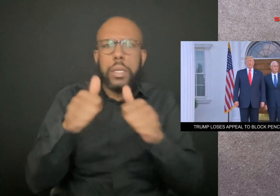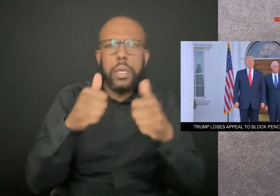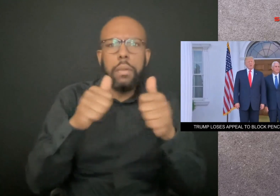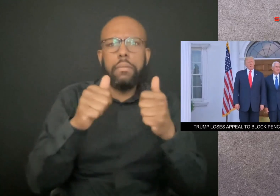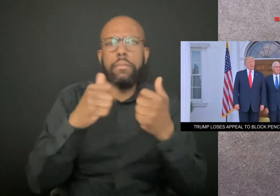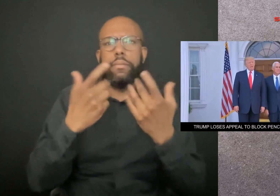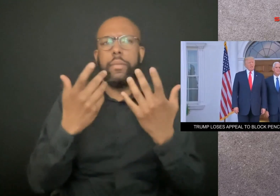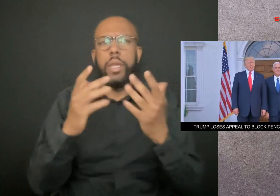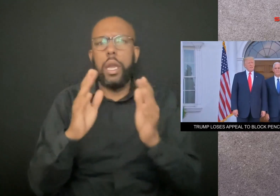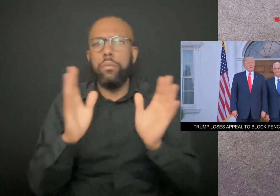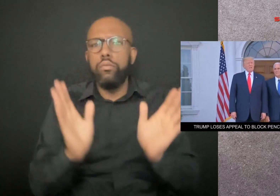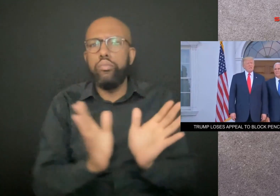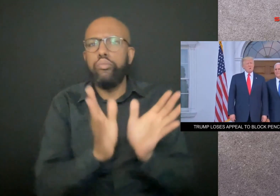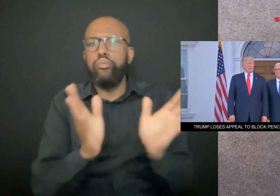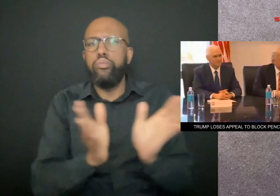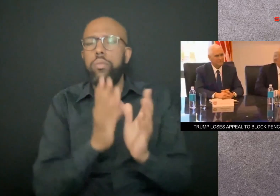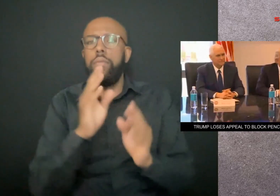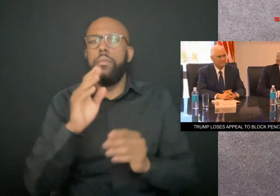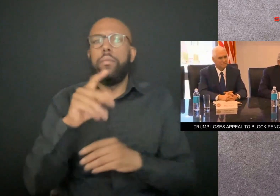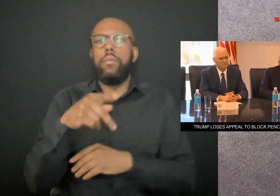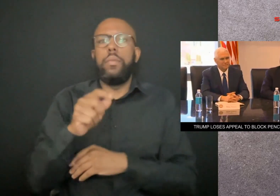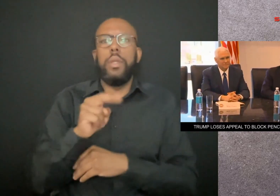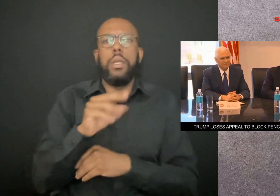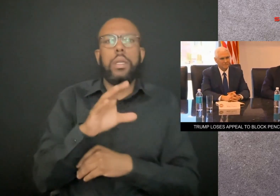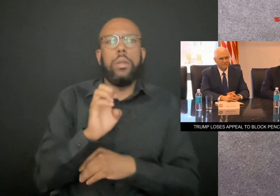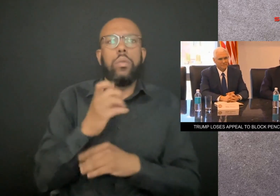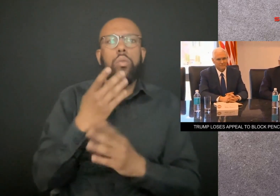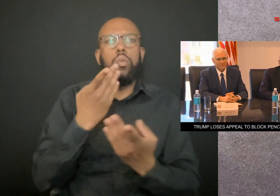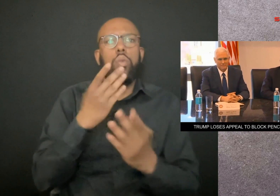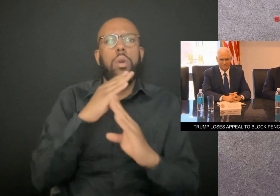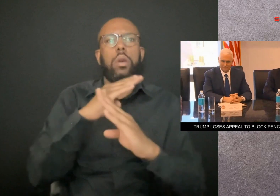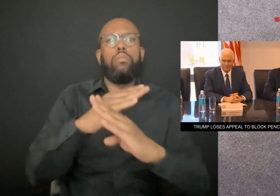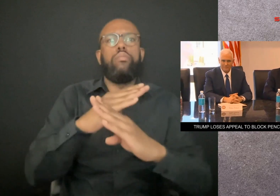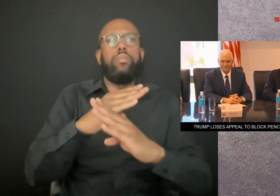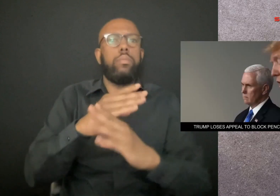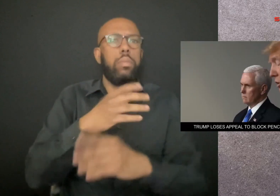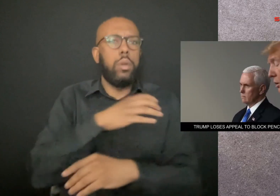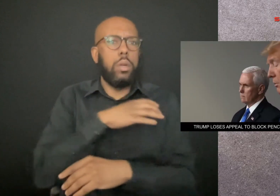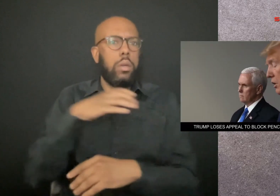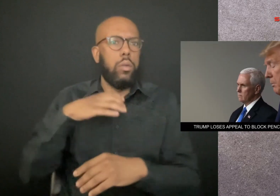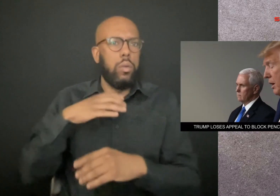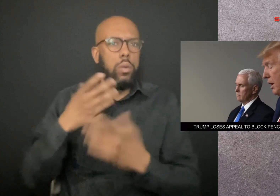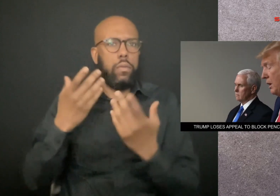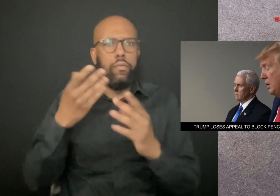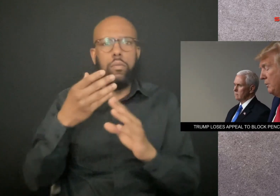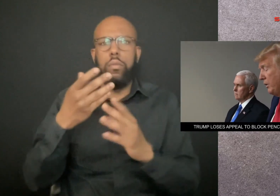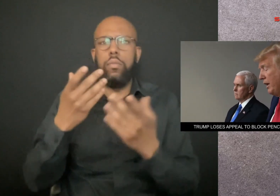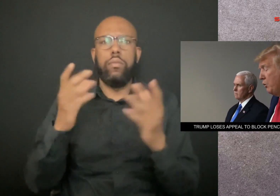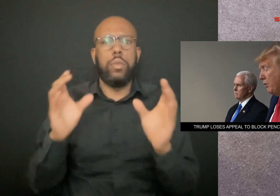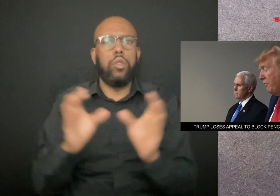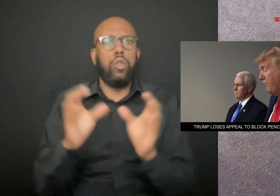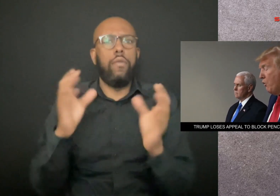Investigators are interested in attempts to pressure Pence to block Congress from certifying